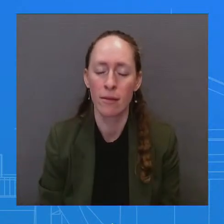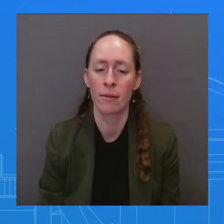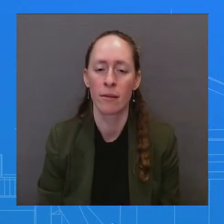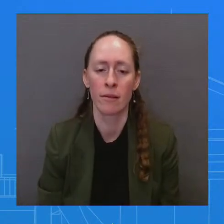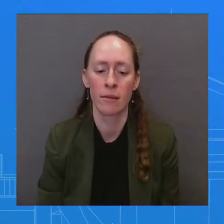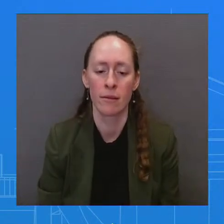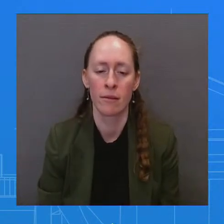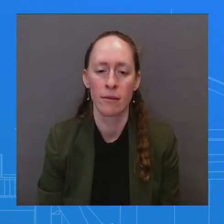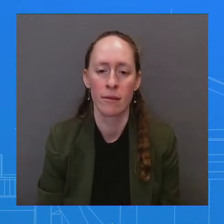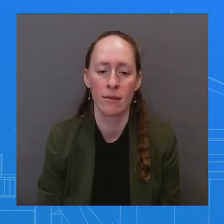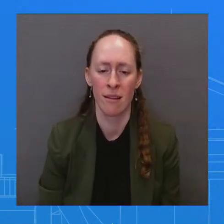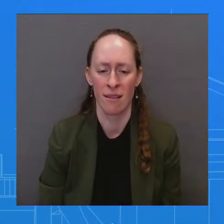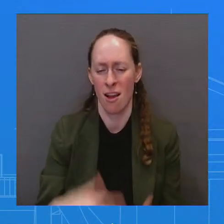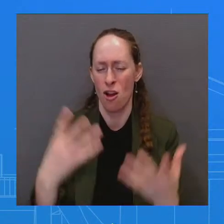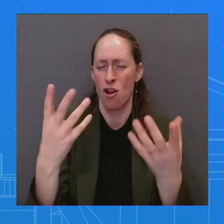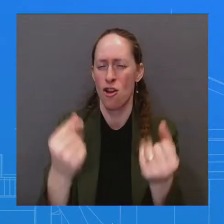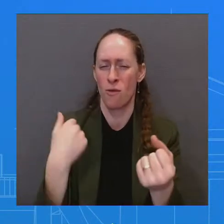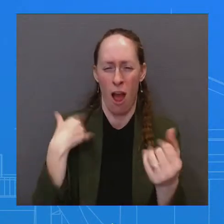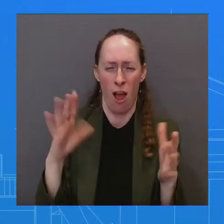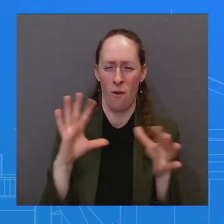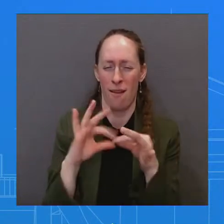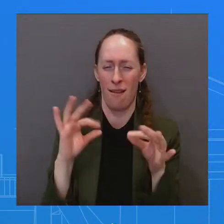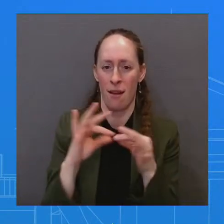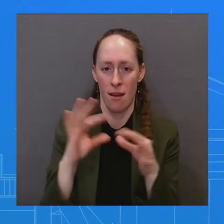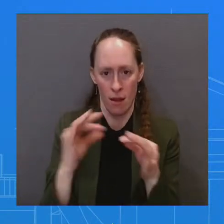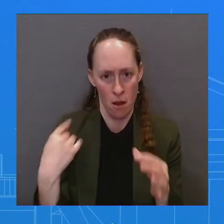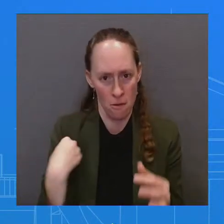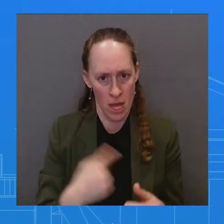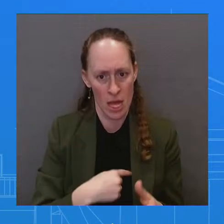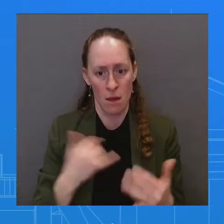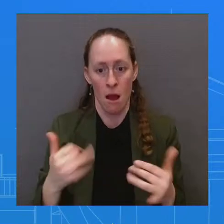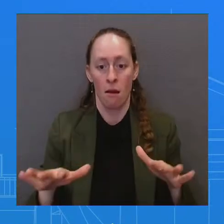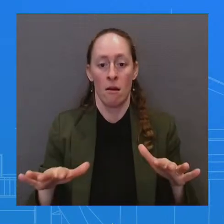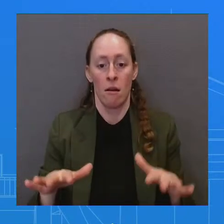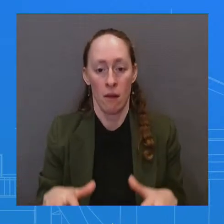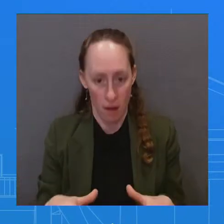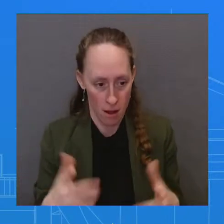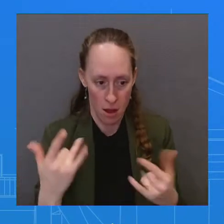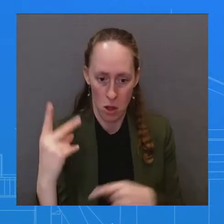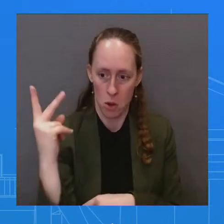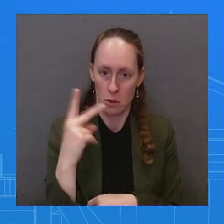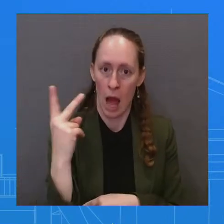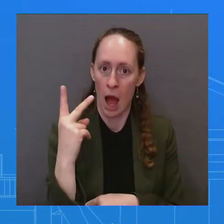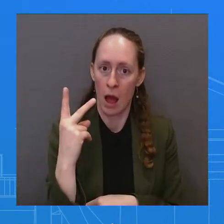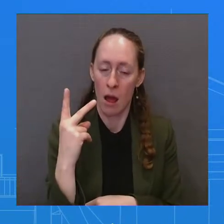of 20 more individuals -- women and children. And as I said right at the top,